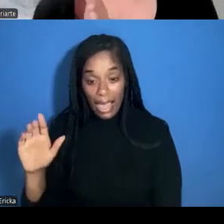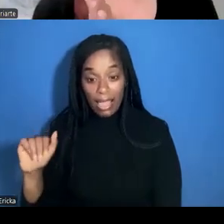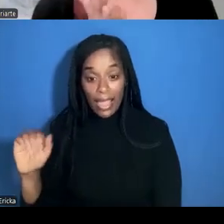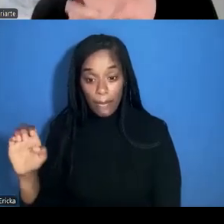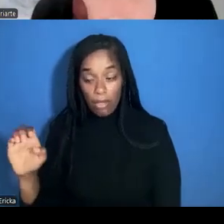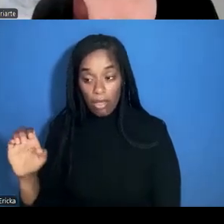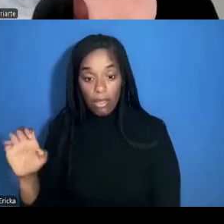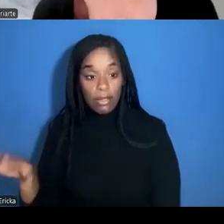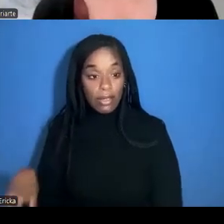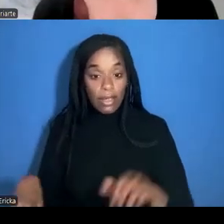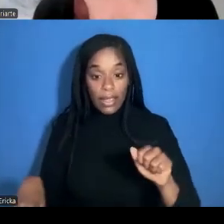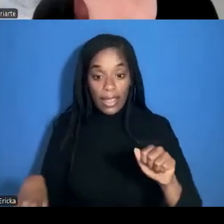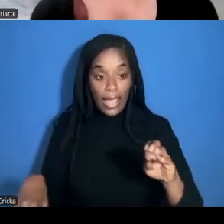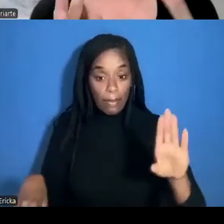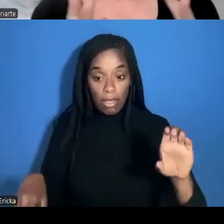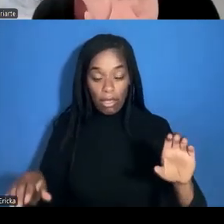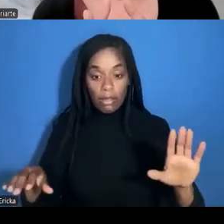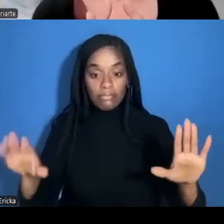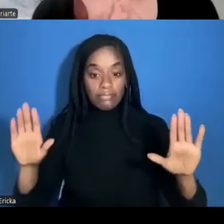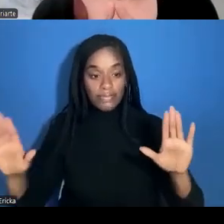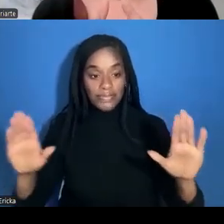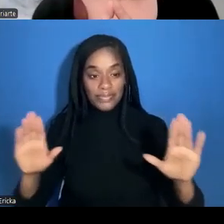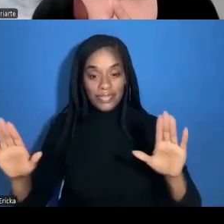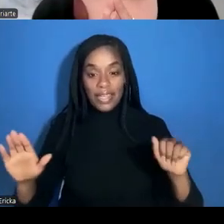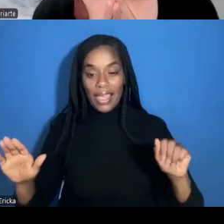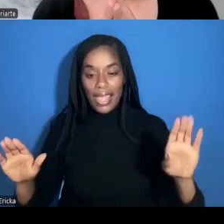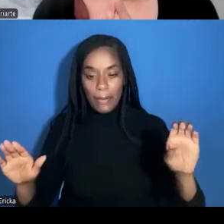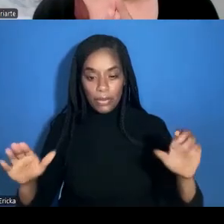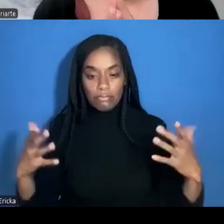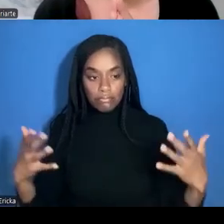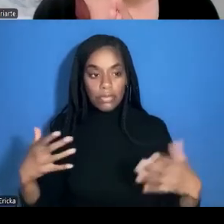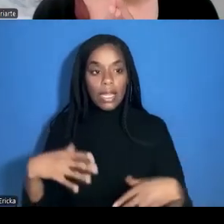Able is the acronym for Achieving a Better Life Experience Act.